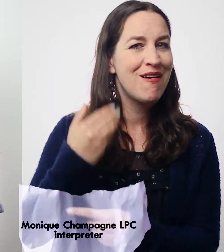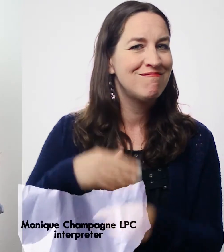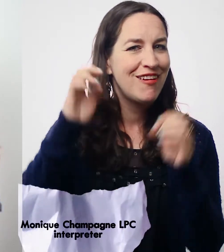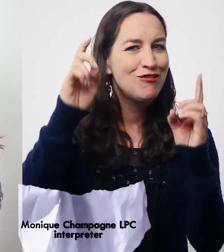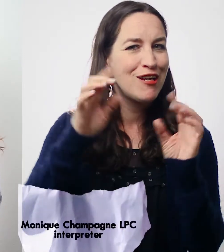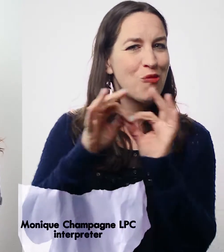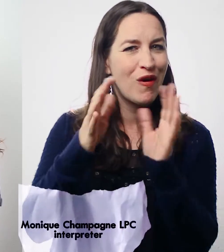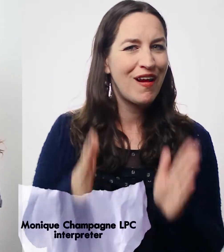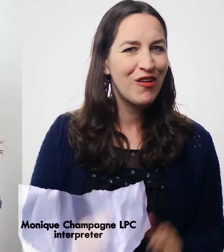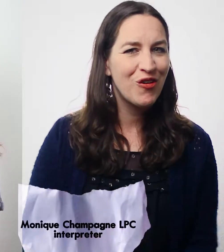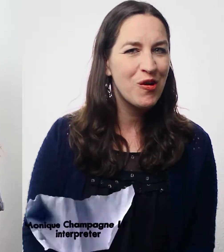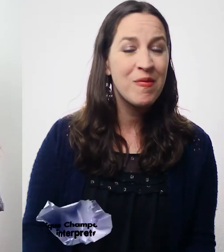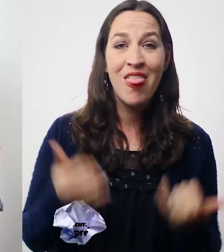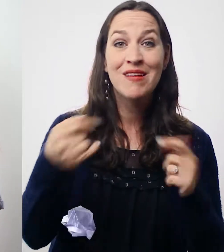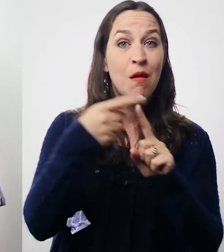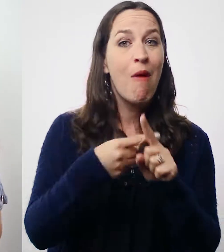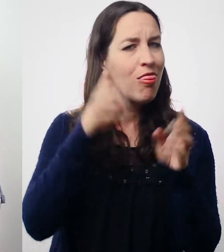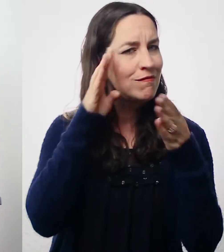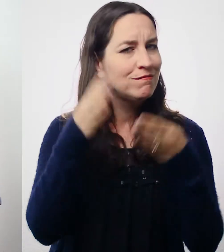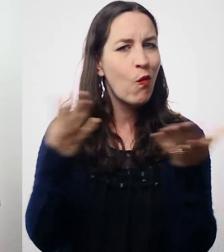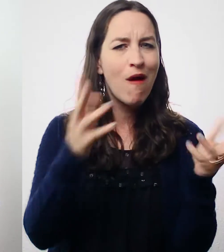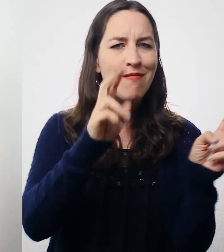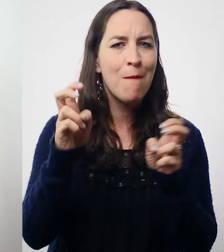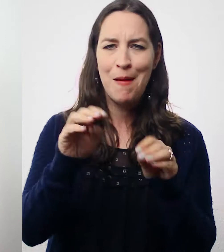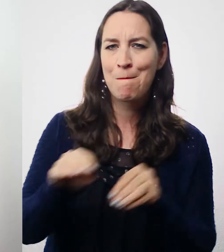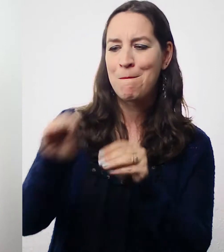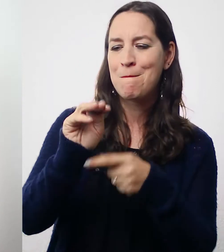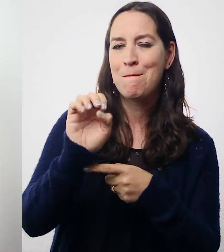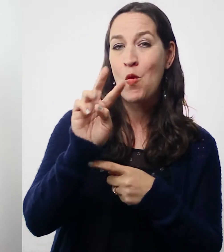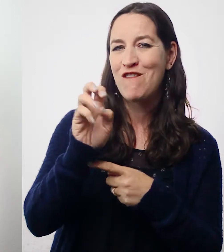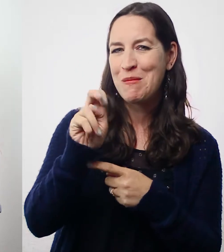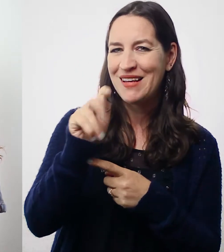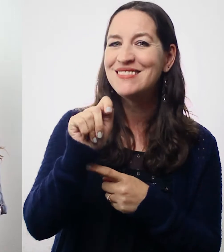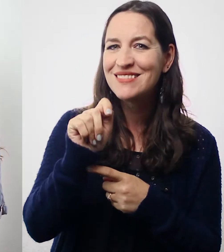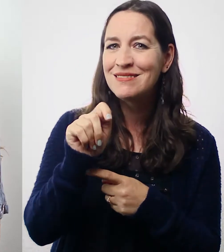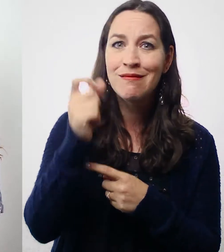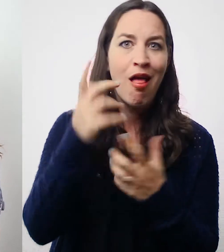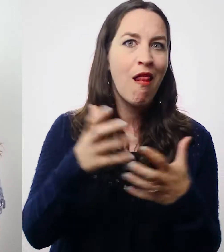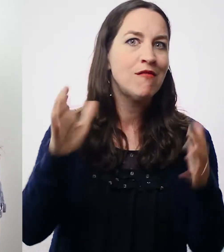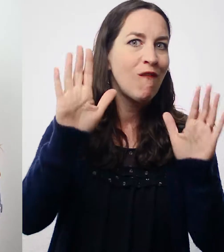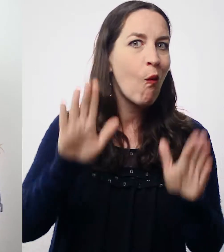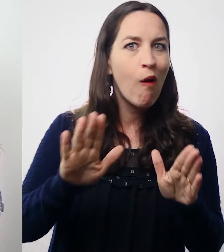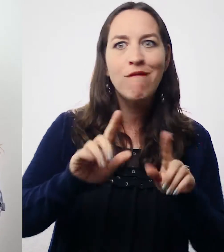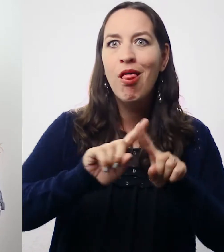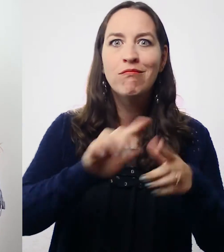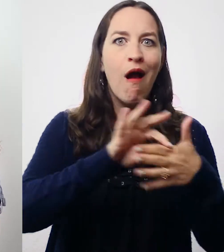We are really excited to jump back in this month with movement. We have really awesome videos and content coming out from all different